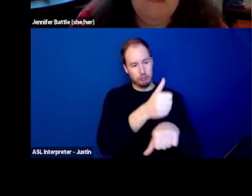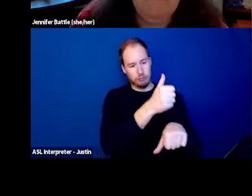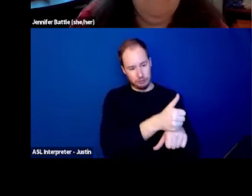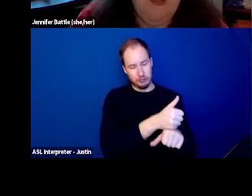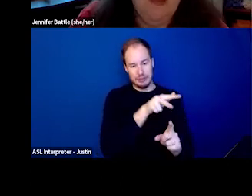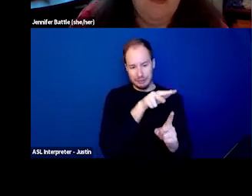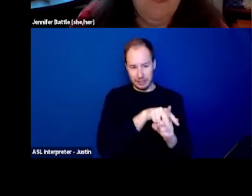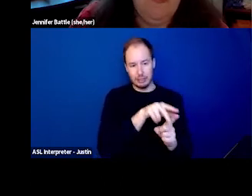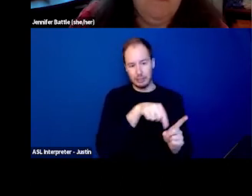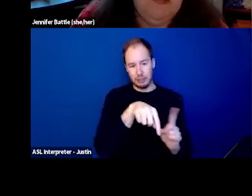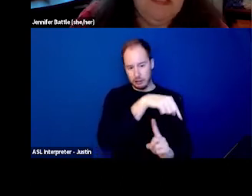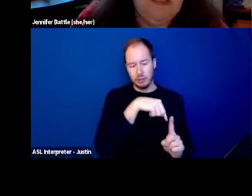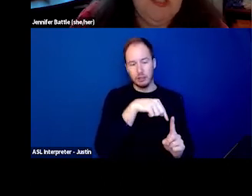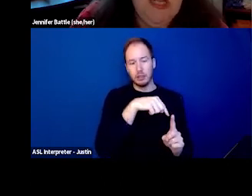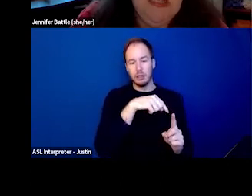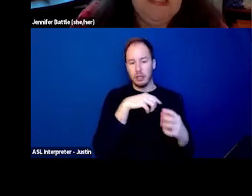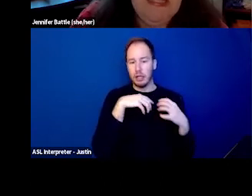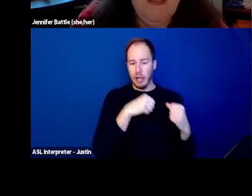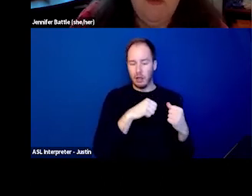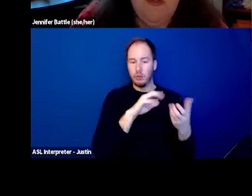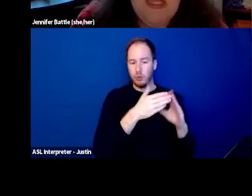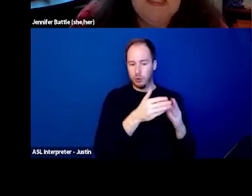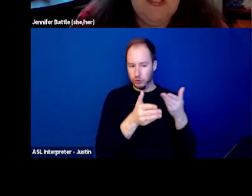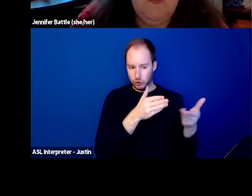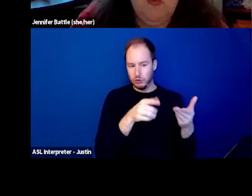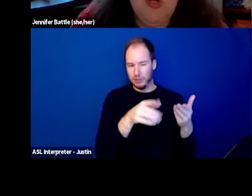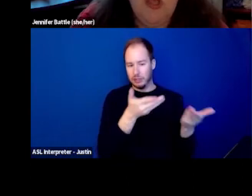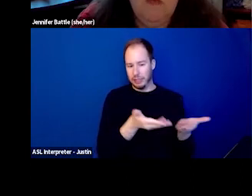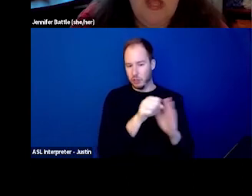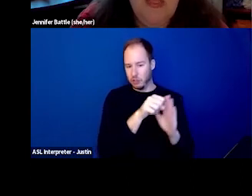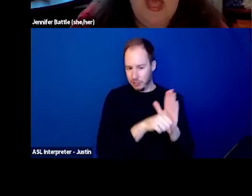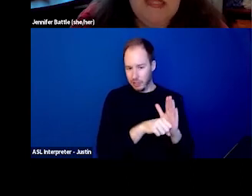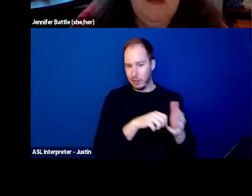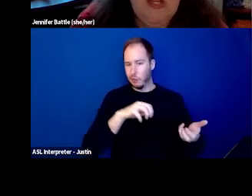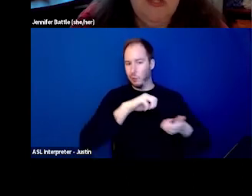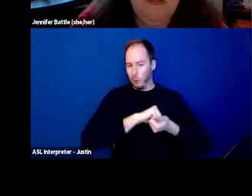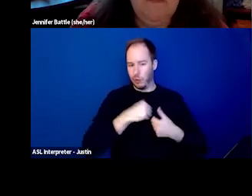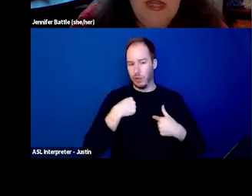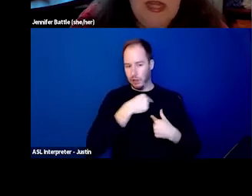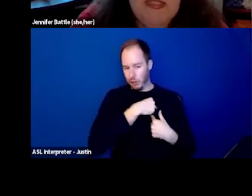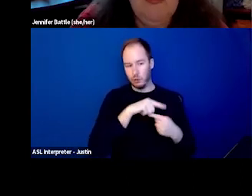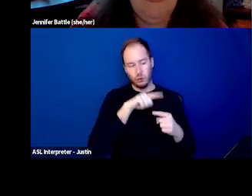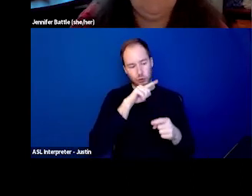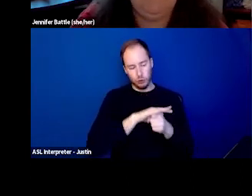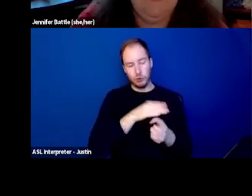of our Health and Human Services Commission at the state level to work with us, to make sure that the funding is in place,